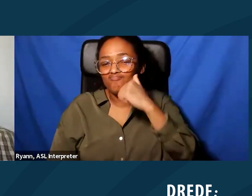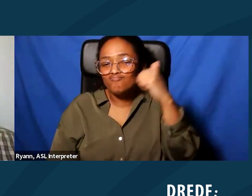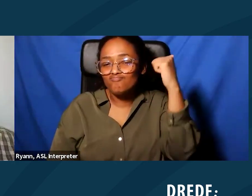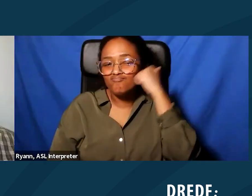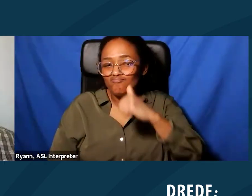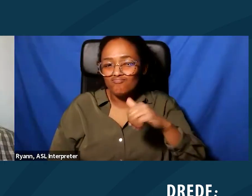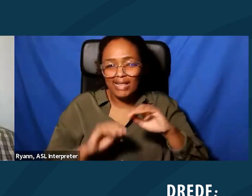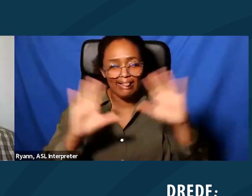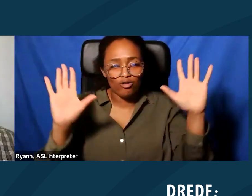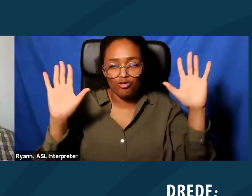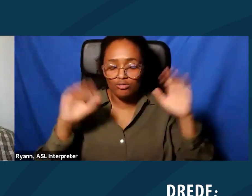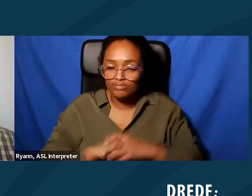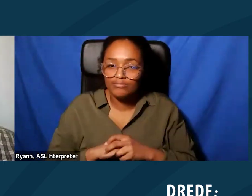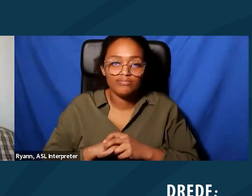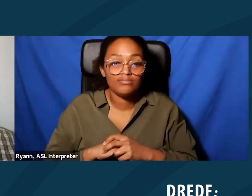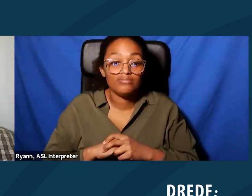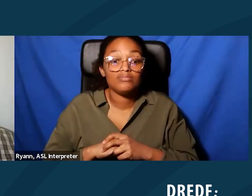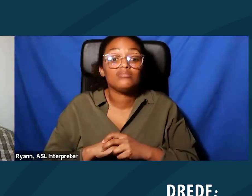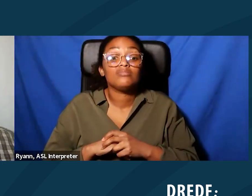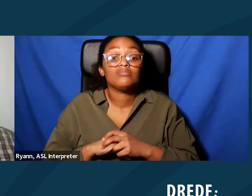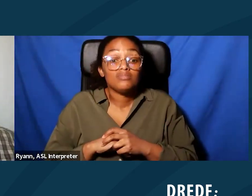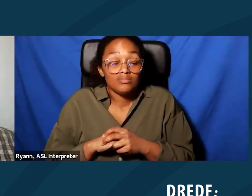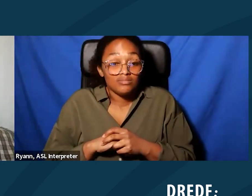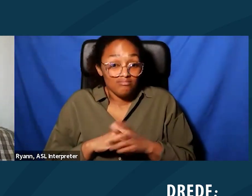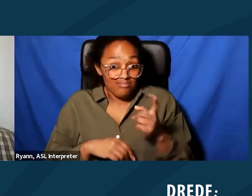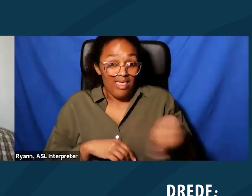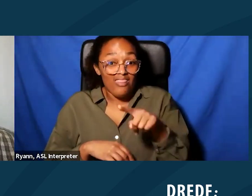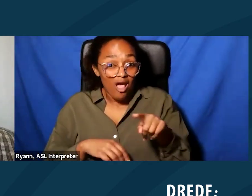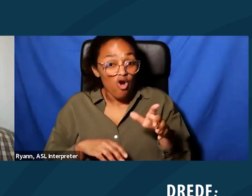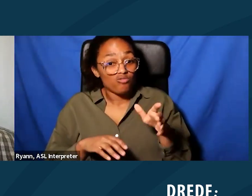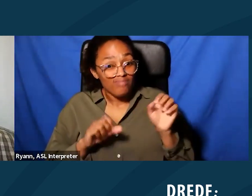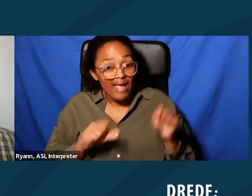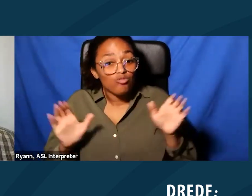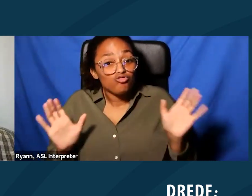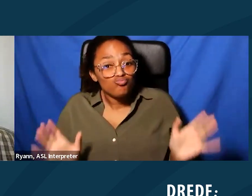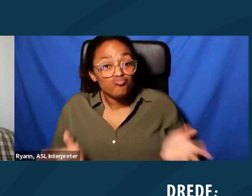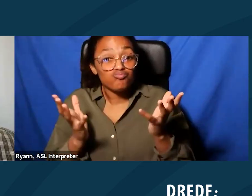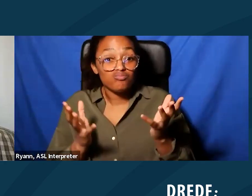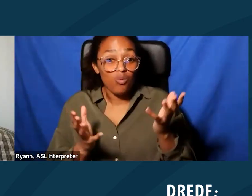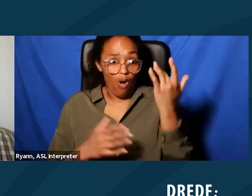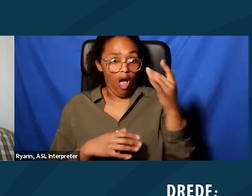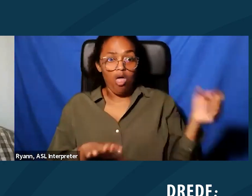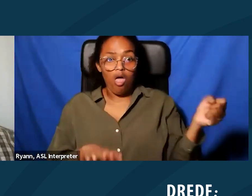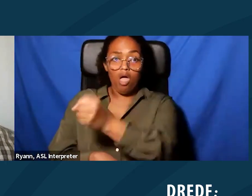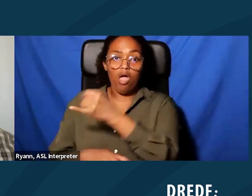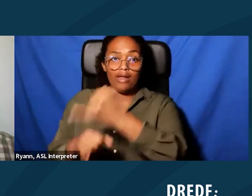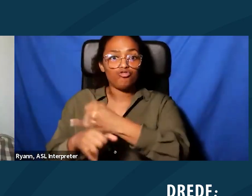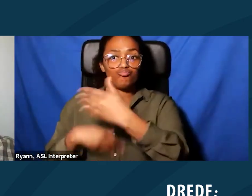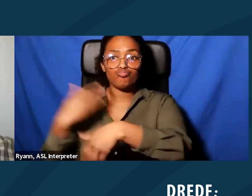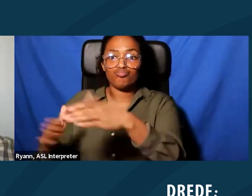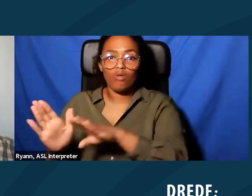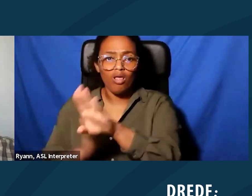Not because they was institutionalized, but because we were included. We know when